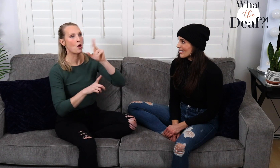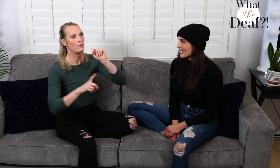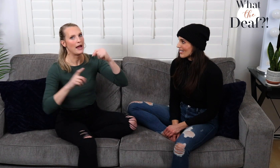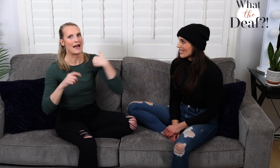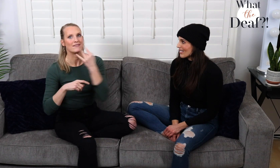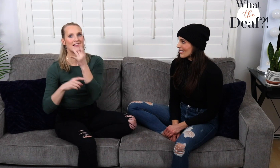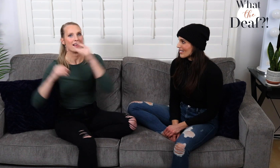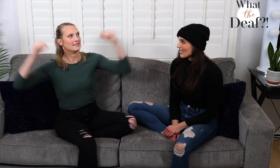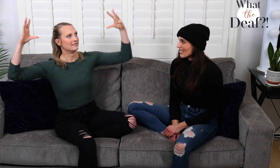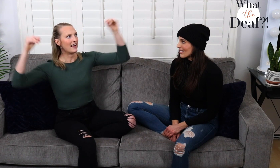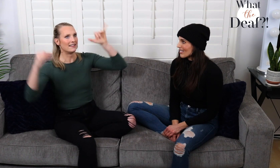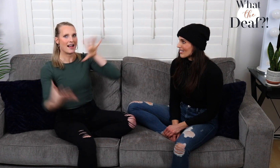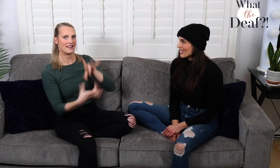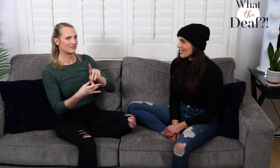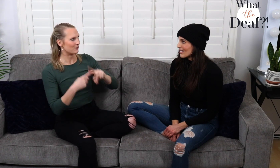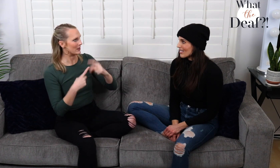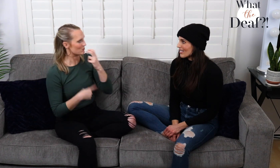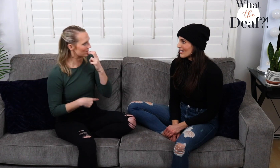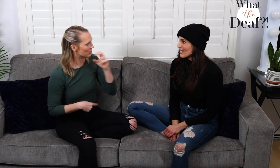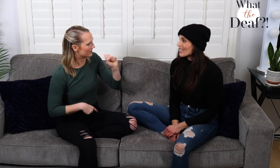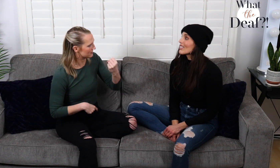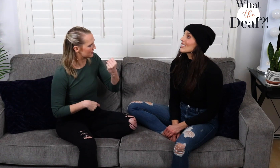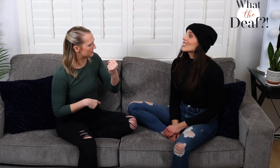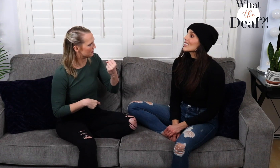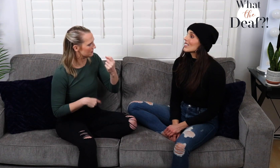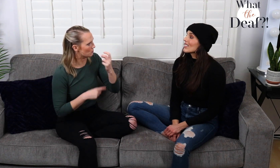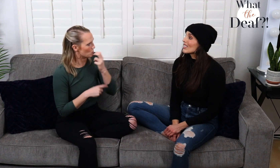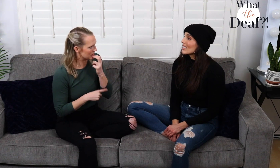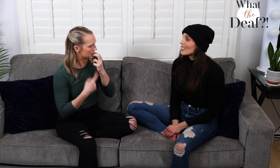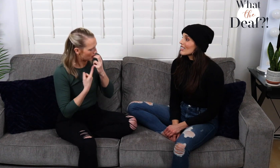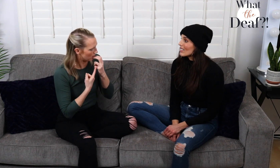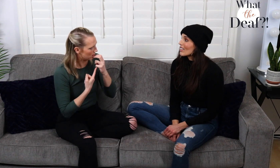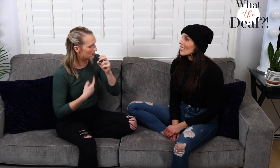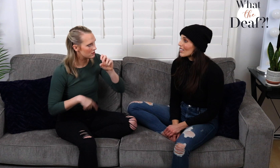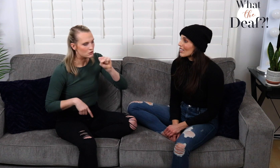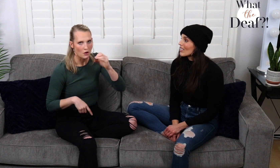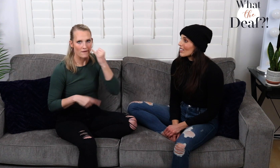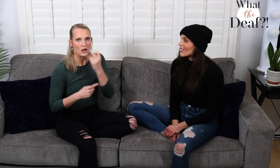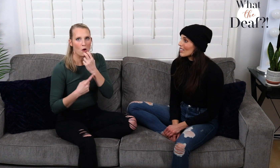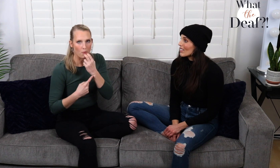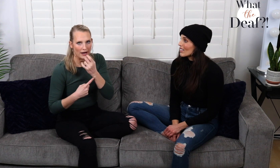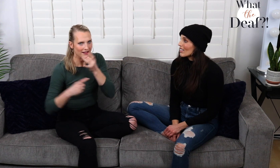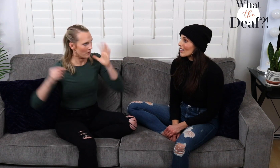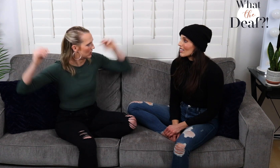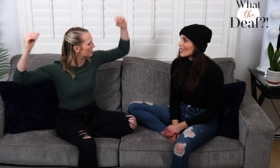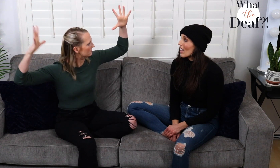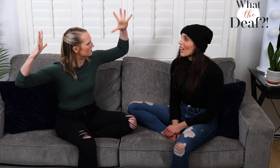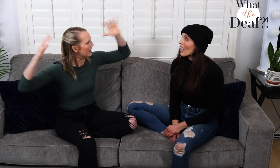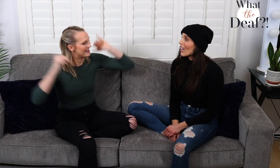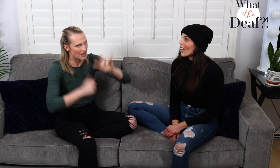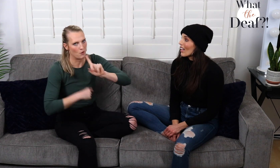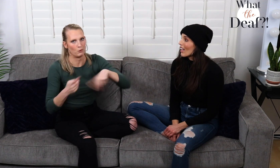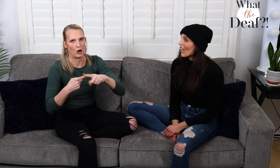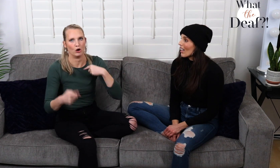had these lights that were behind the baskets that connect to the refs whistle. And so if the whistle blew the lights would flash and that's